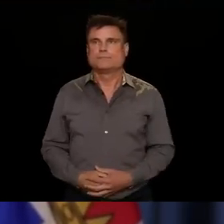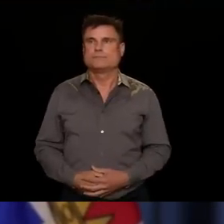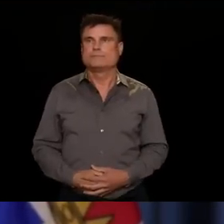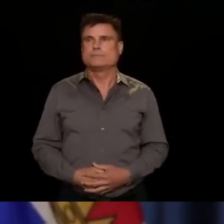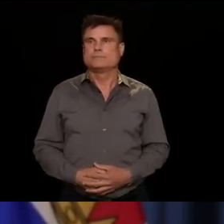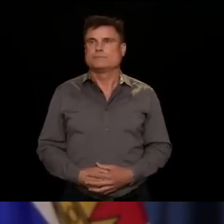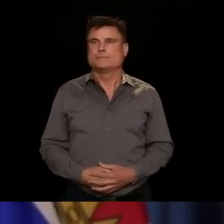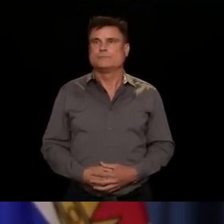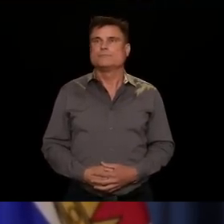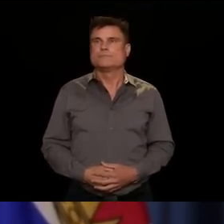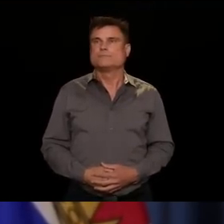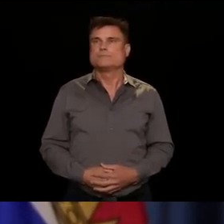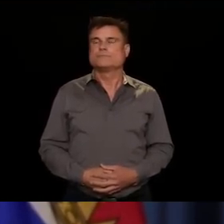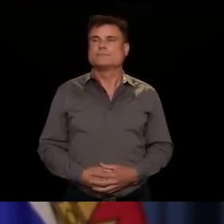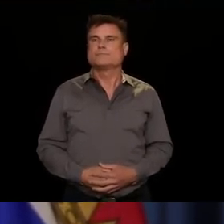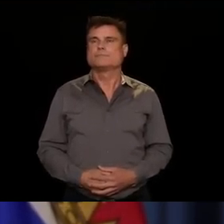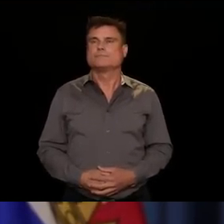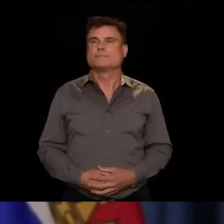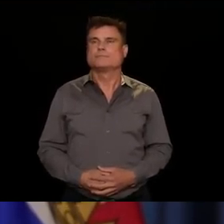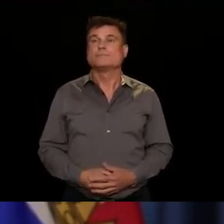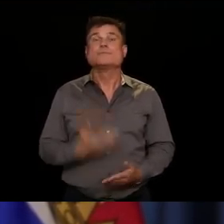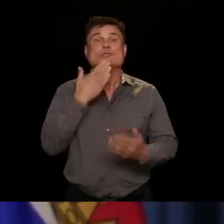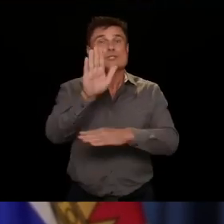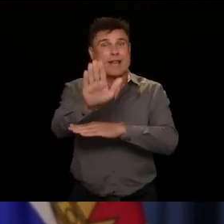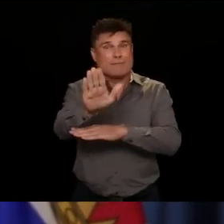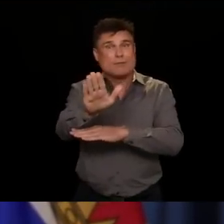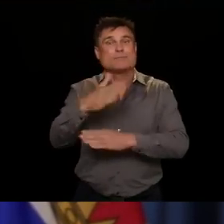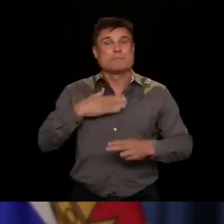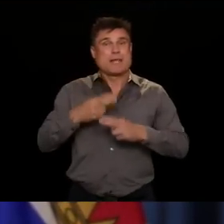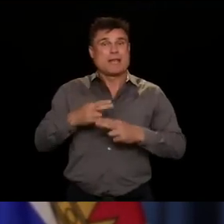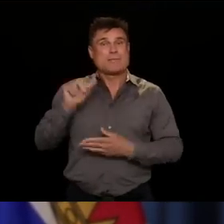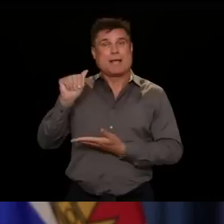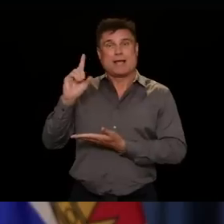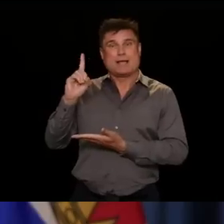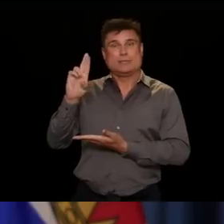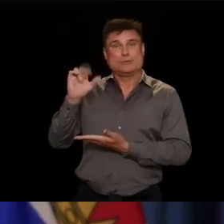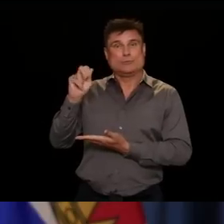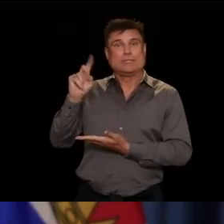My name is Adrian Adrian Dix,